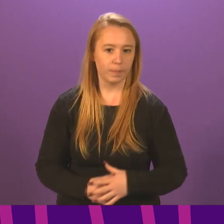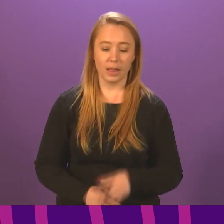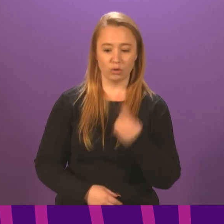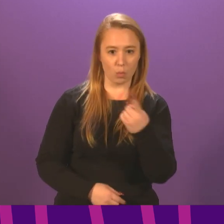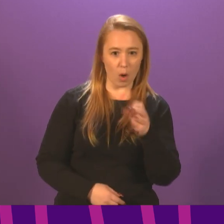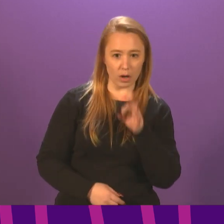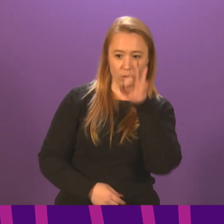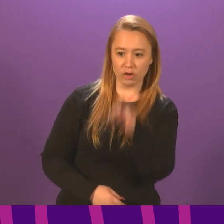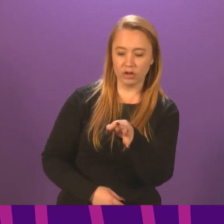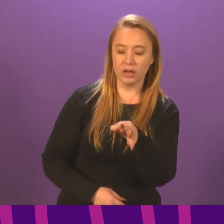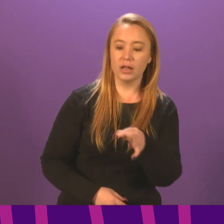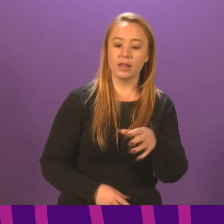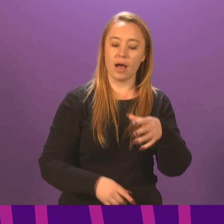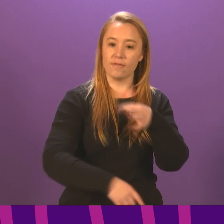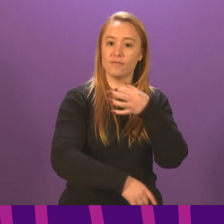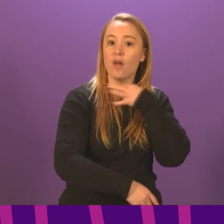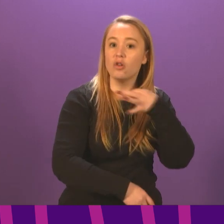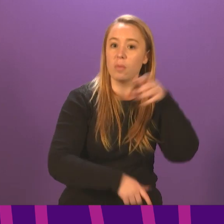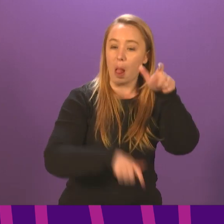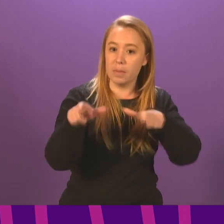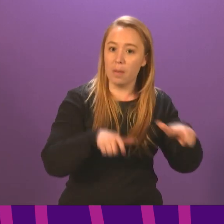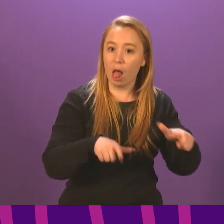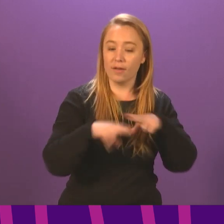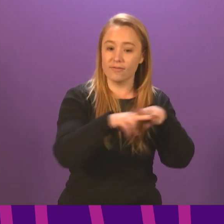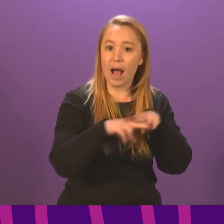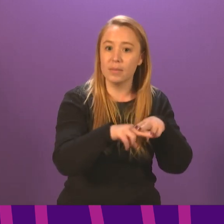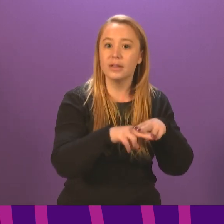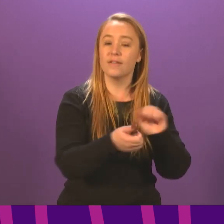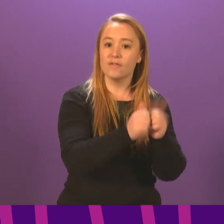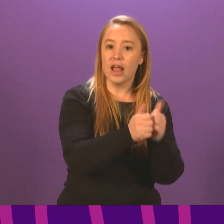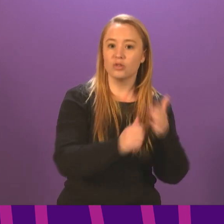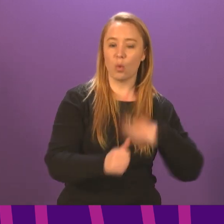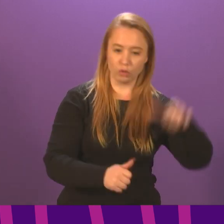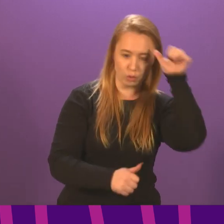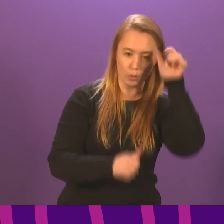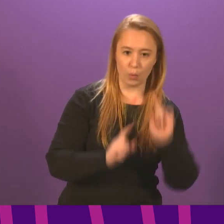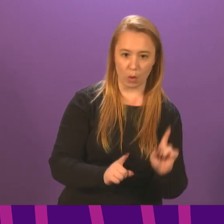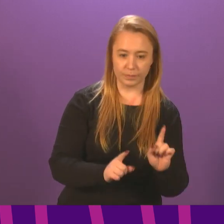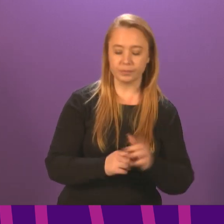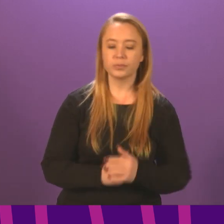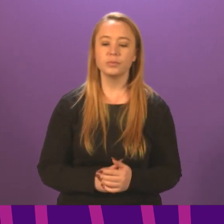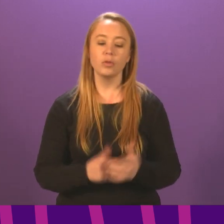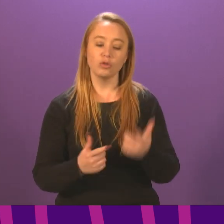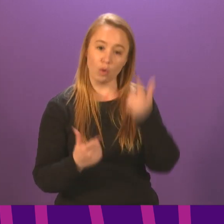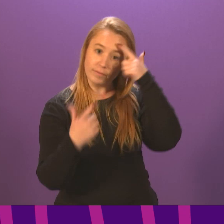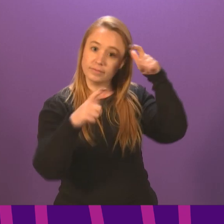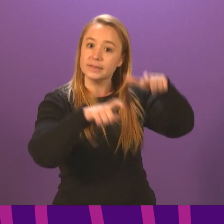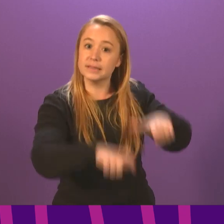The friends and families of vulnerable care home residents will be keen to hear the First Minister answer a specific question. If a resident cannot consent to receiving the vaccine